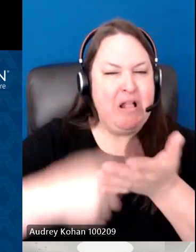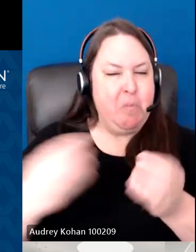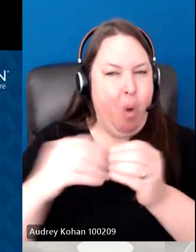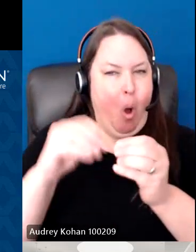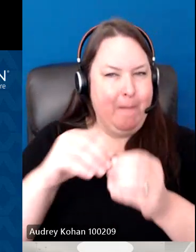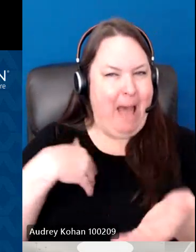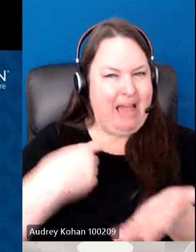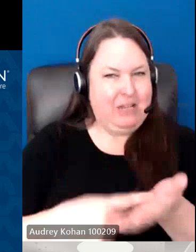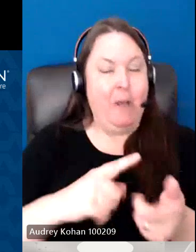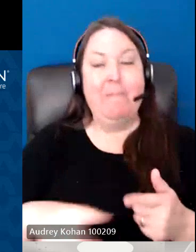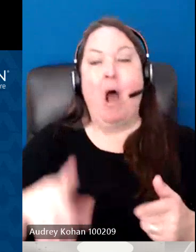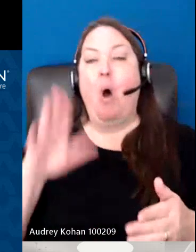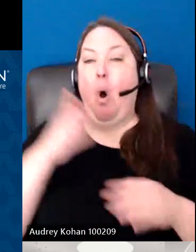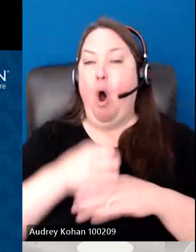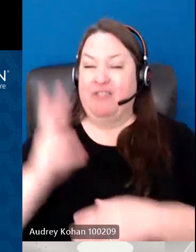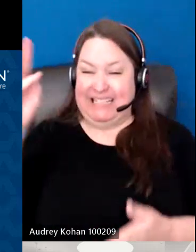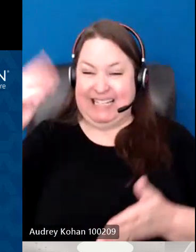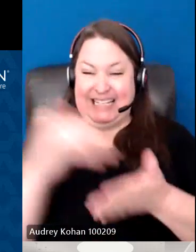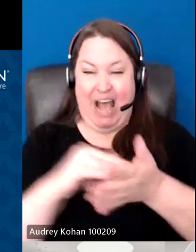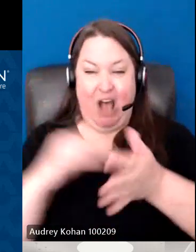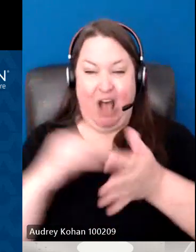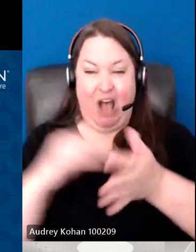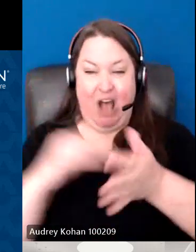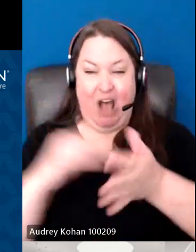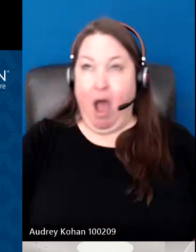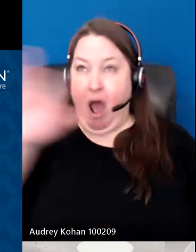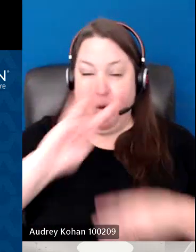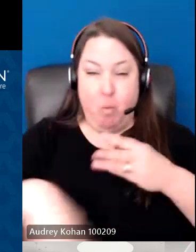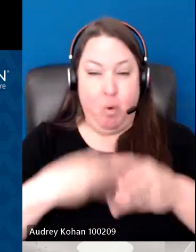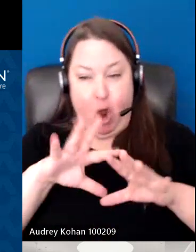I mean with over 6,000 languages in the world more than likely we're going to encounter that quite